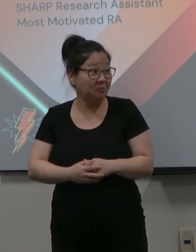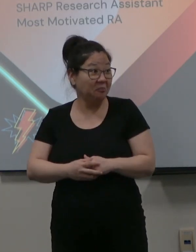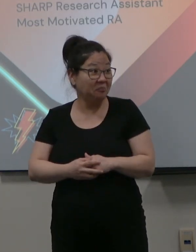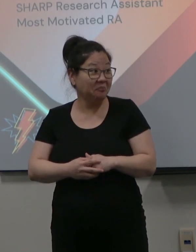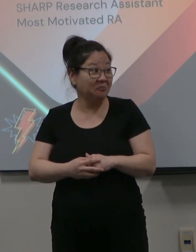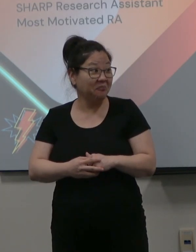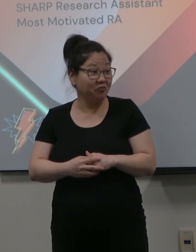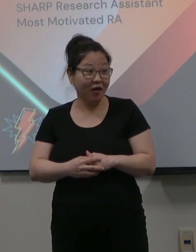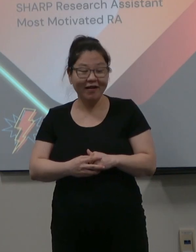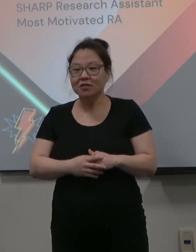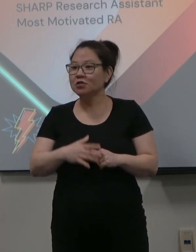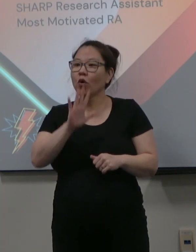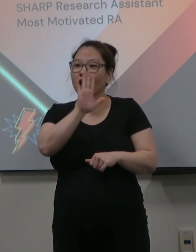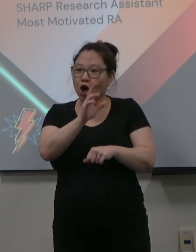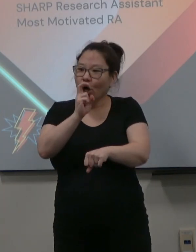did an amazing job that week.